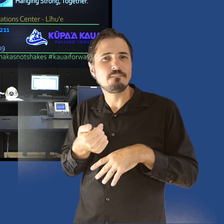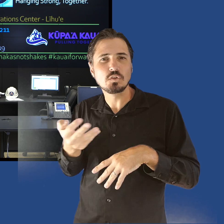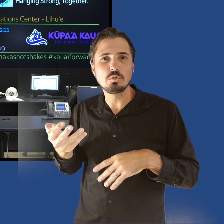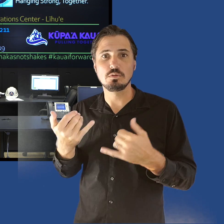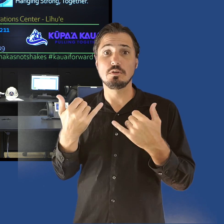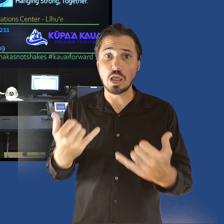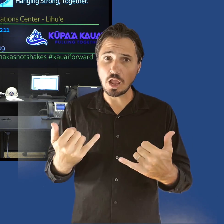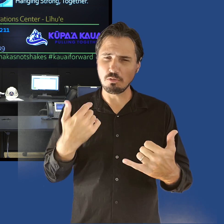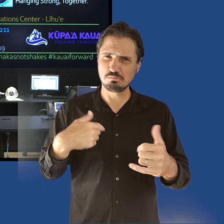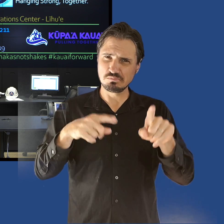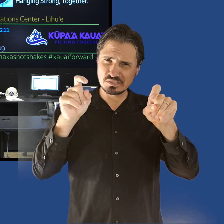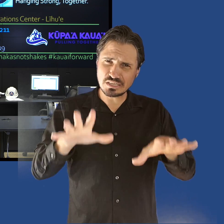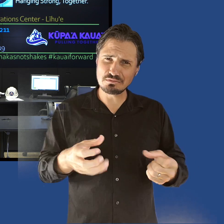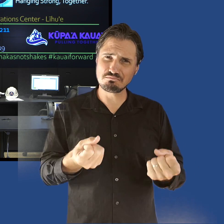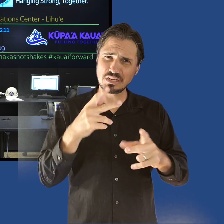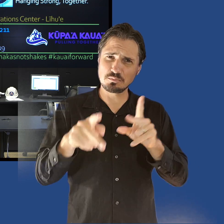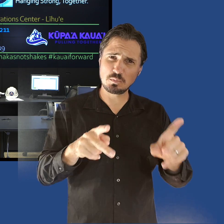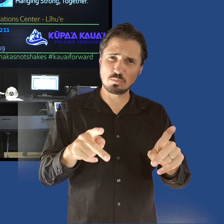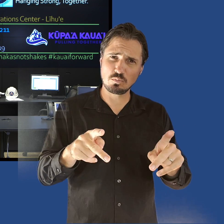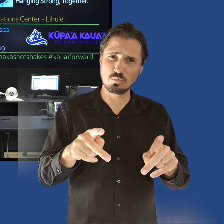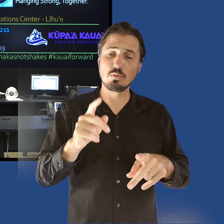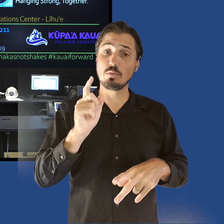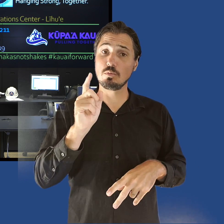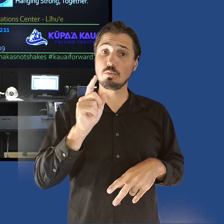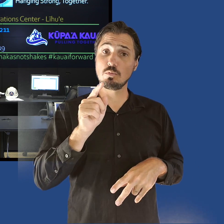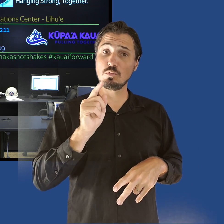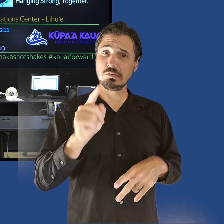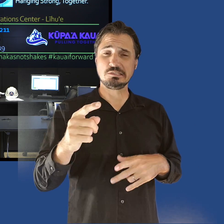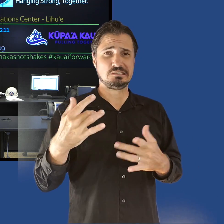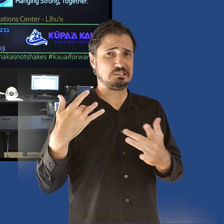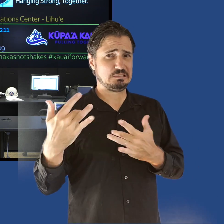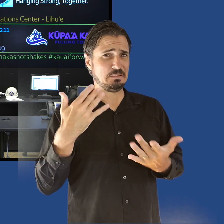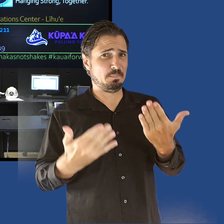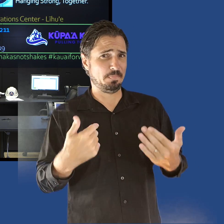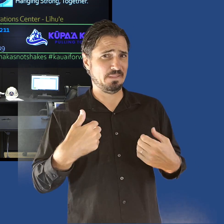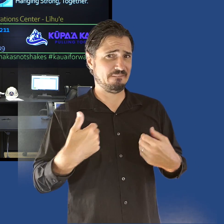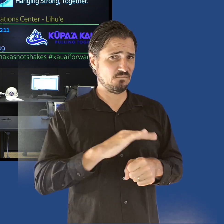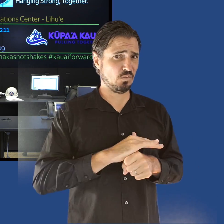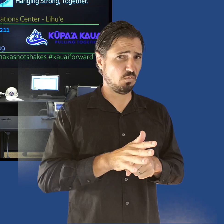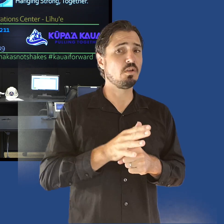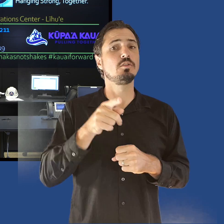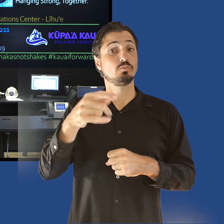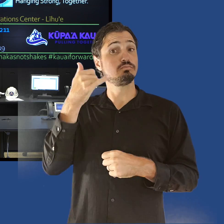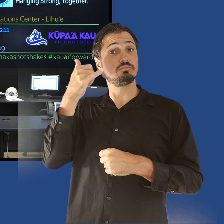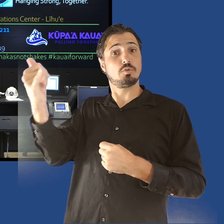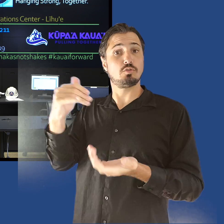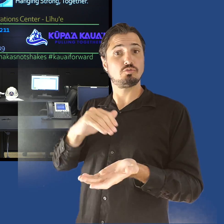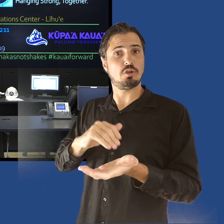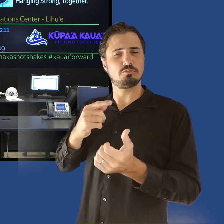Patients who have concerns about COVID-19 are encouraged to call their doctor’s office first for medical advice.